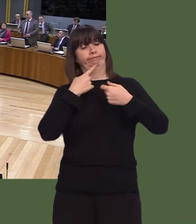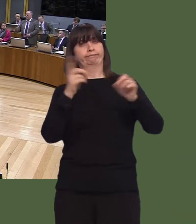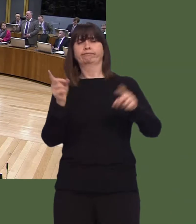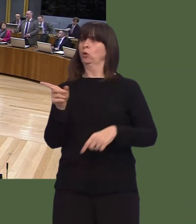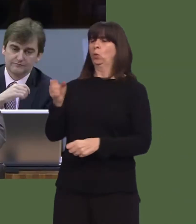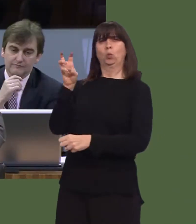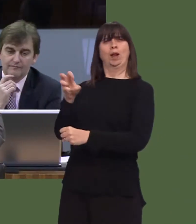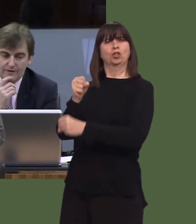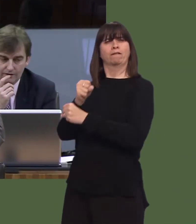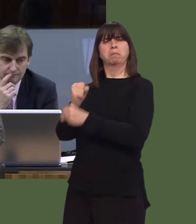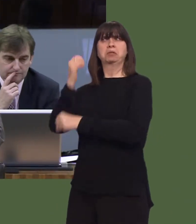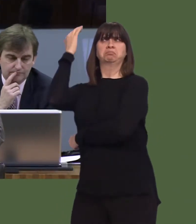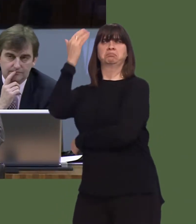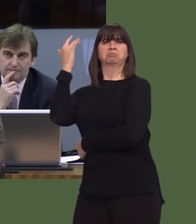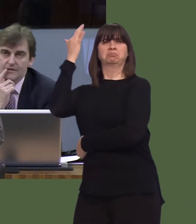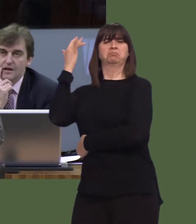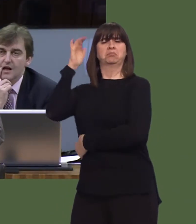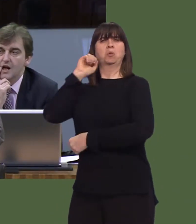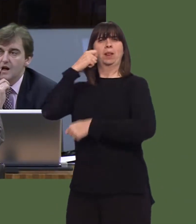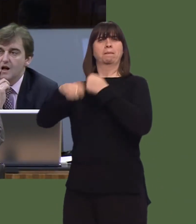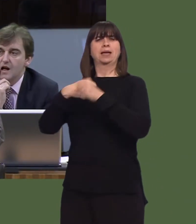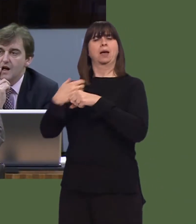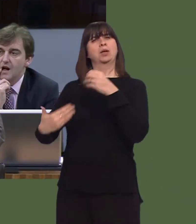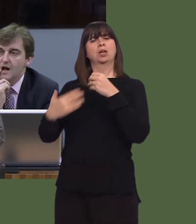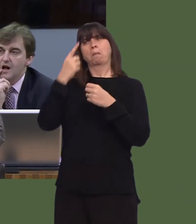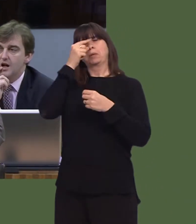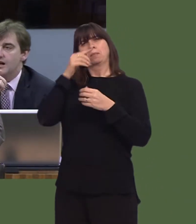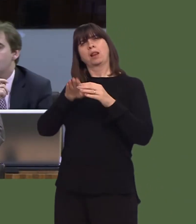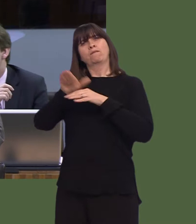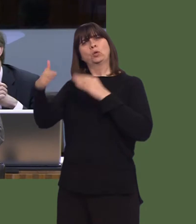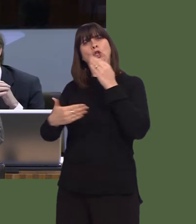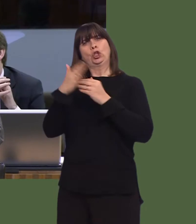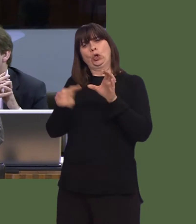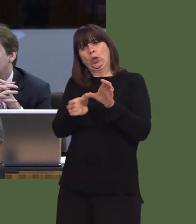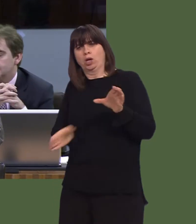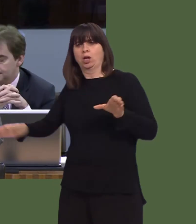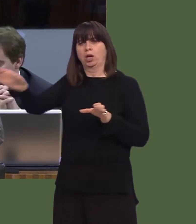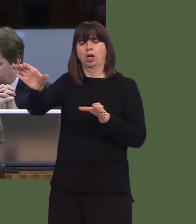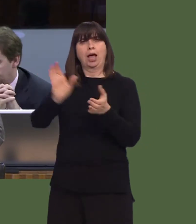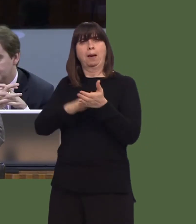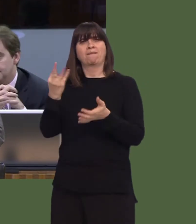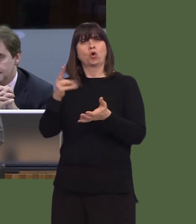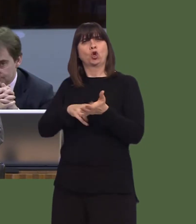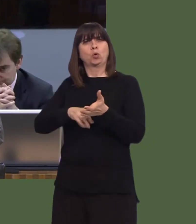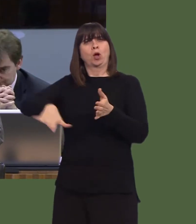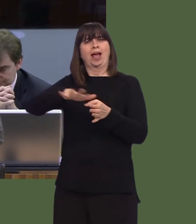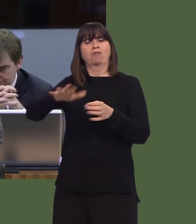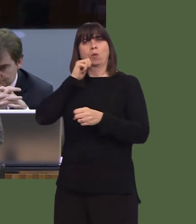thinking about tolling the M4 relief road. Certainly, Gerry Holtham's proposals were called 'interesting' by a Welsh Government